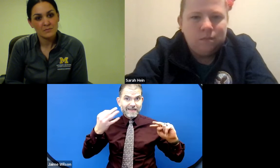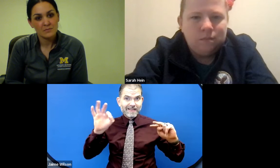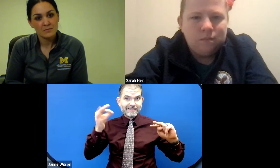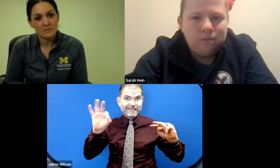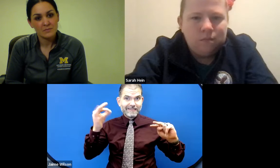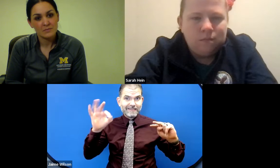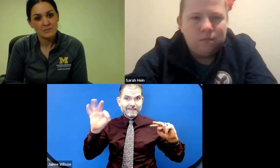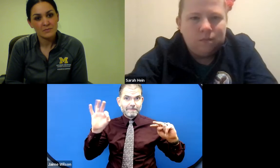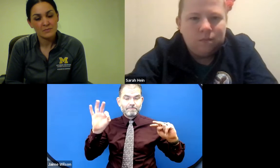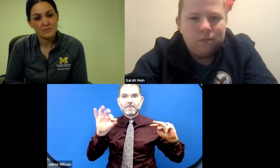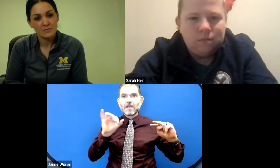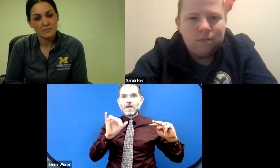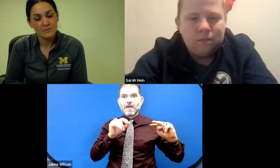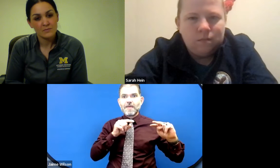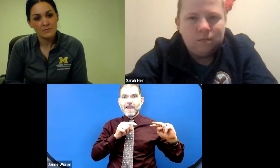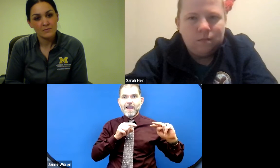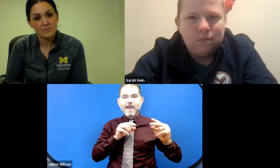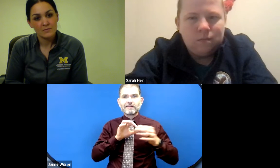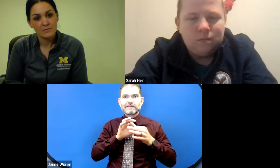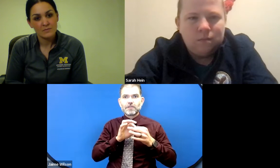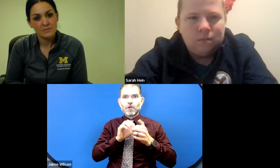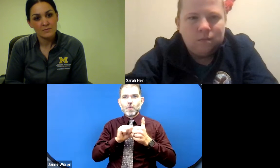ASL Interpreter: that released to the ASL Interpreter: chromosome 19,